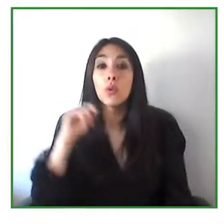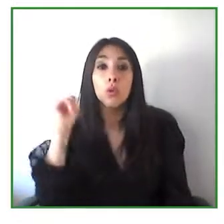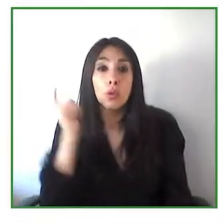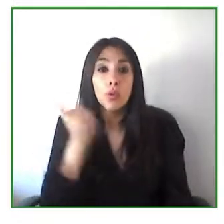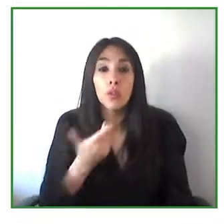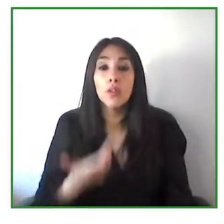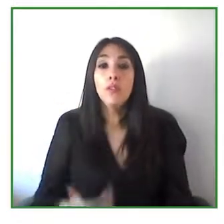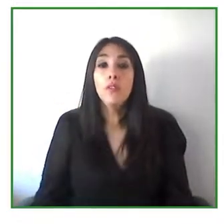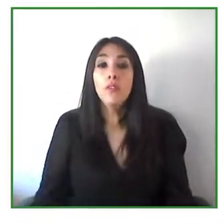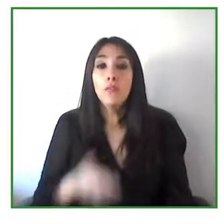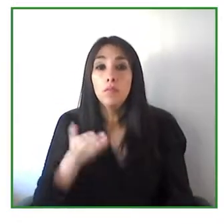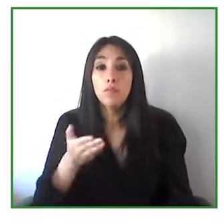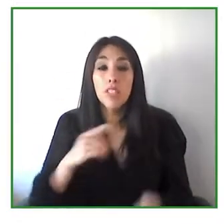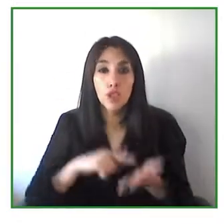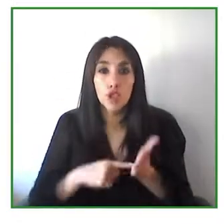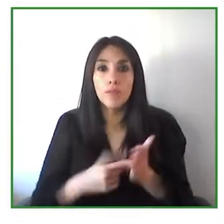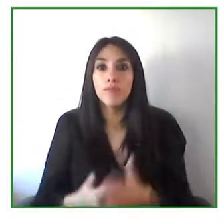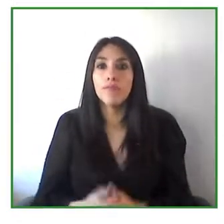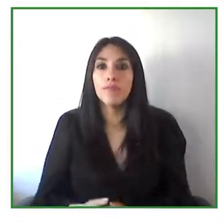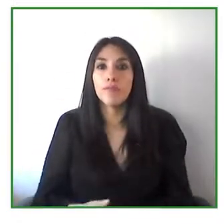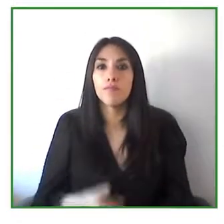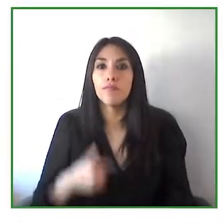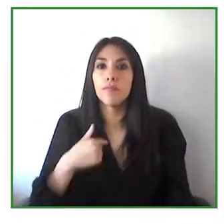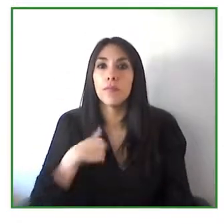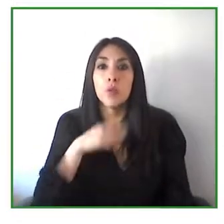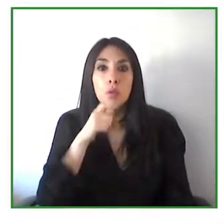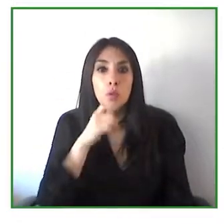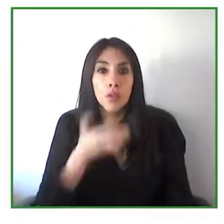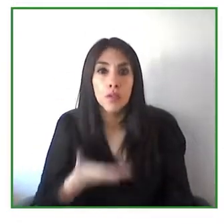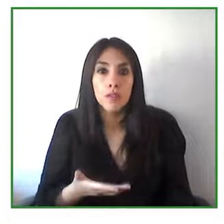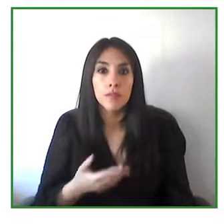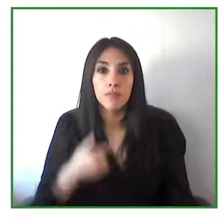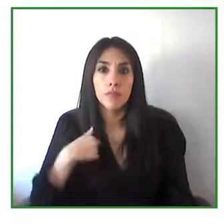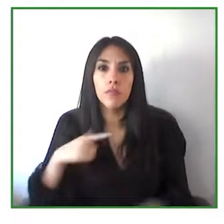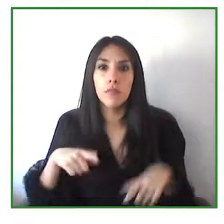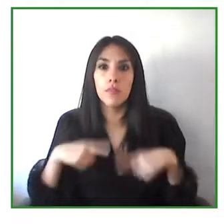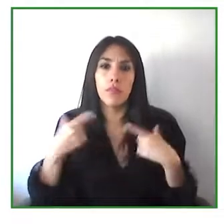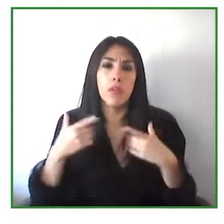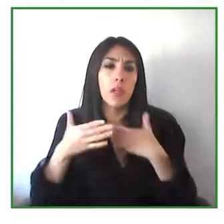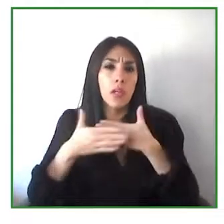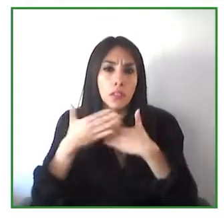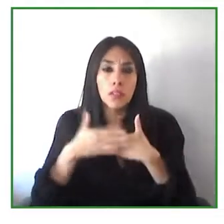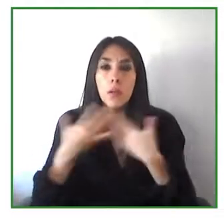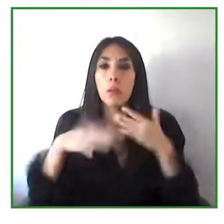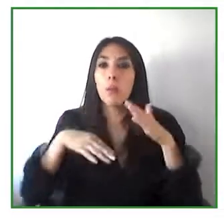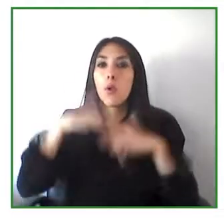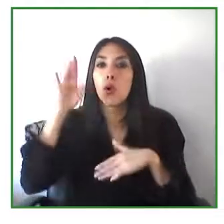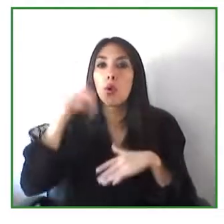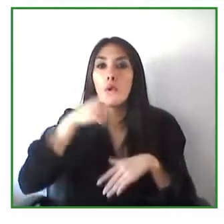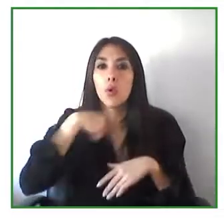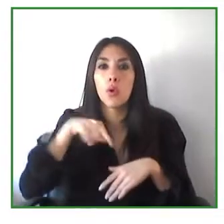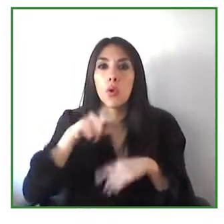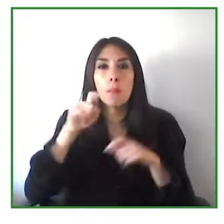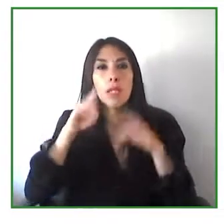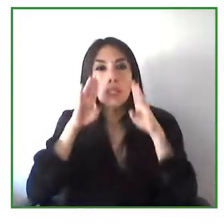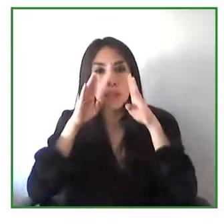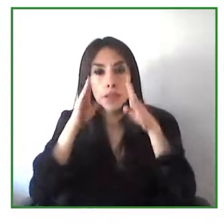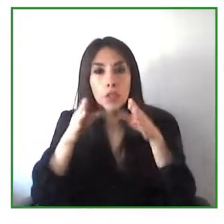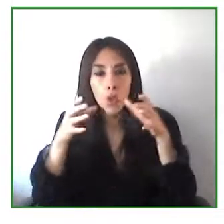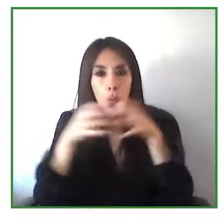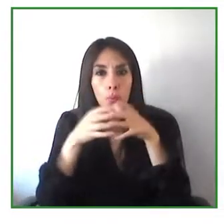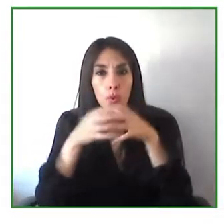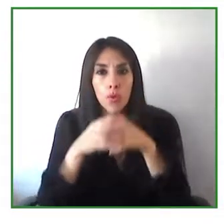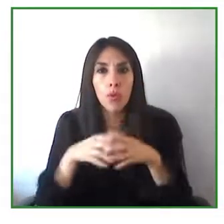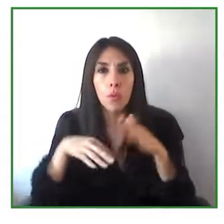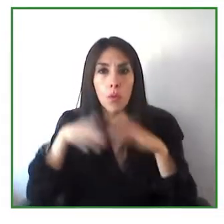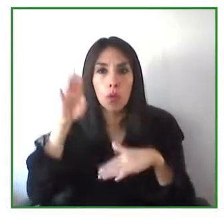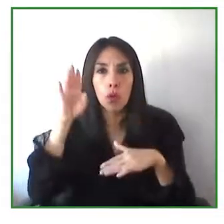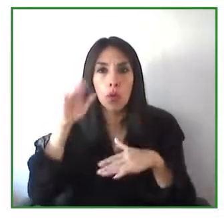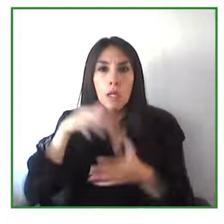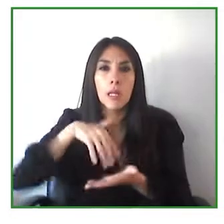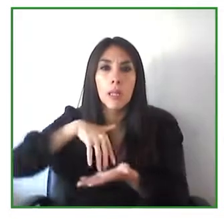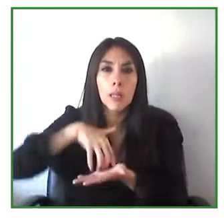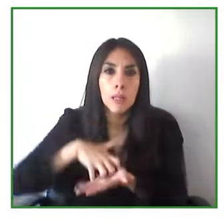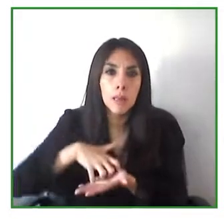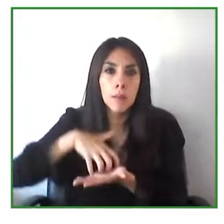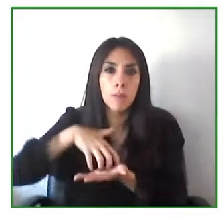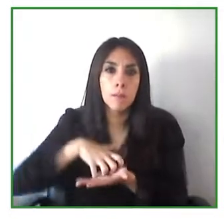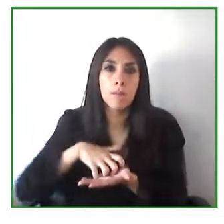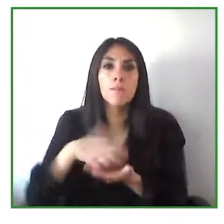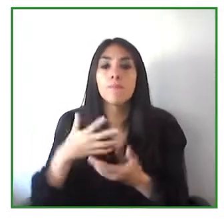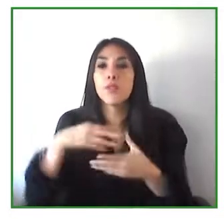vulnerable groups a written within the population living with disability such as such as women